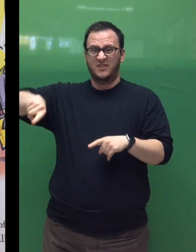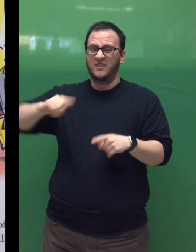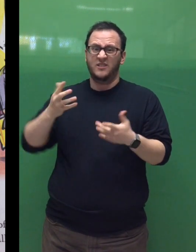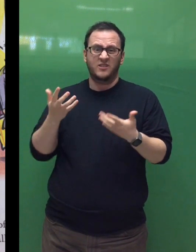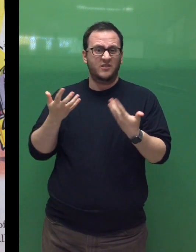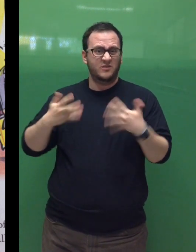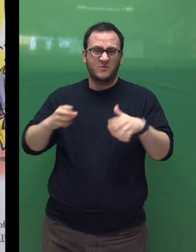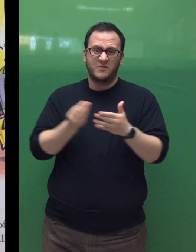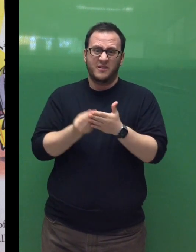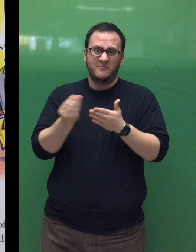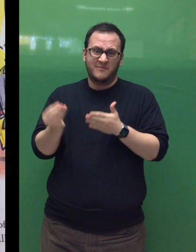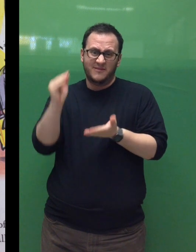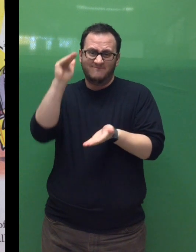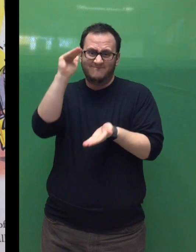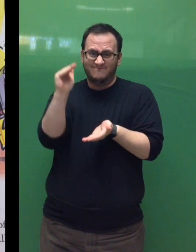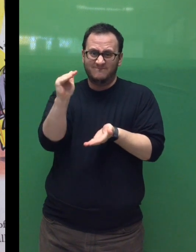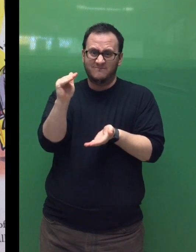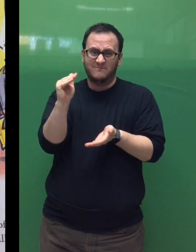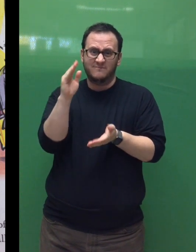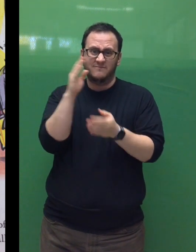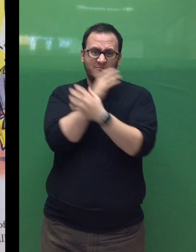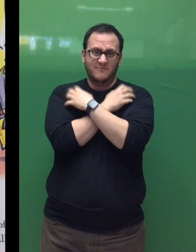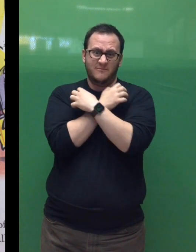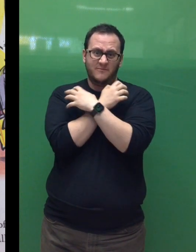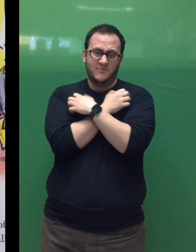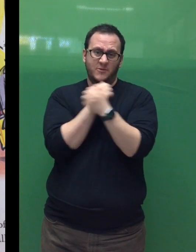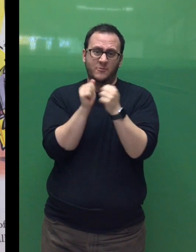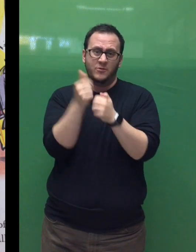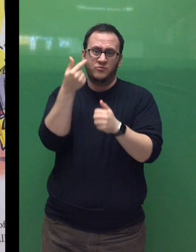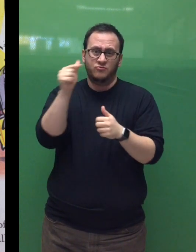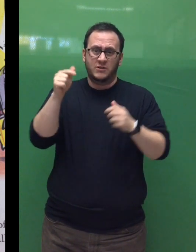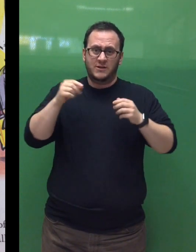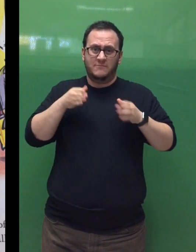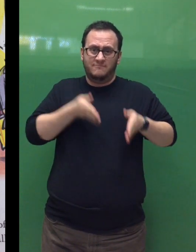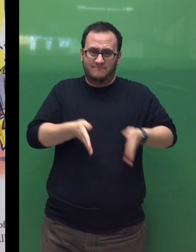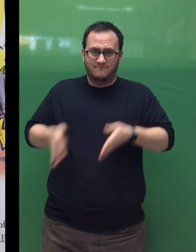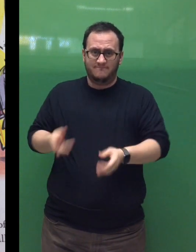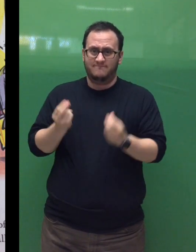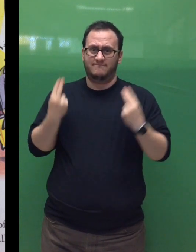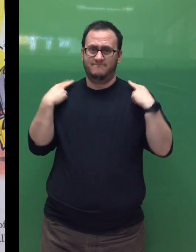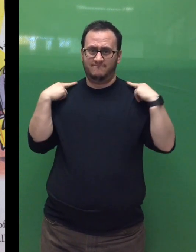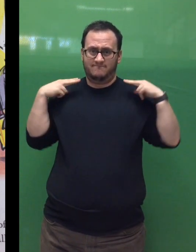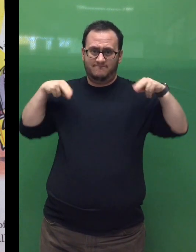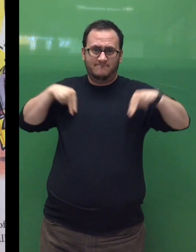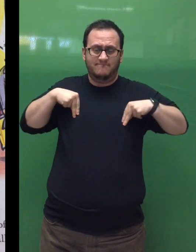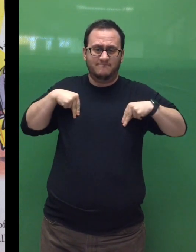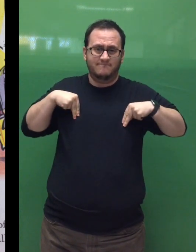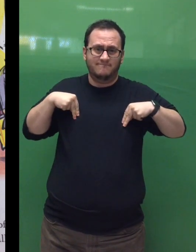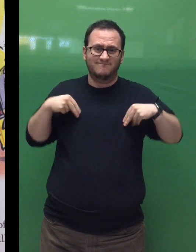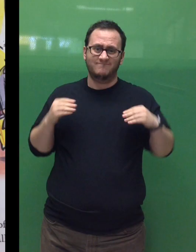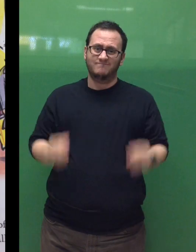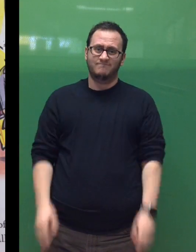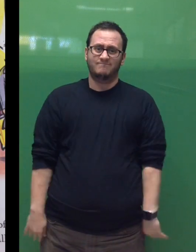but no one ever seemed to want a small bear in green overalls.